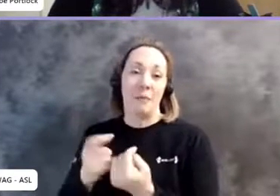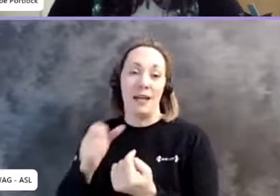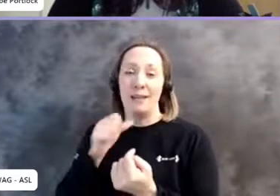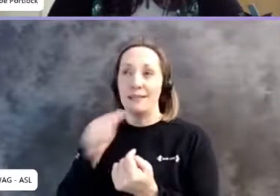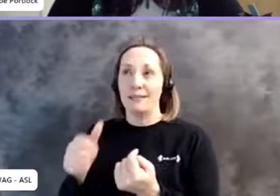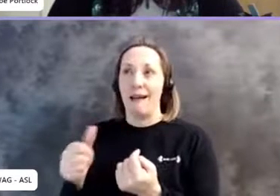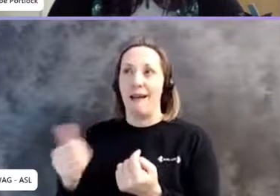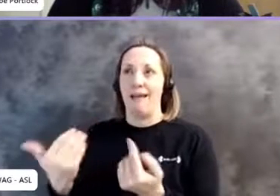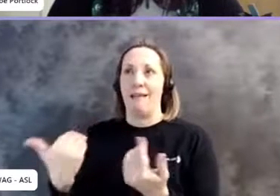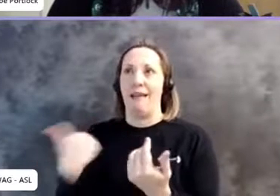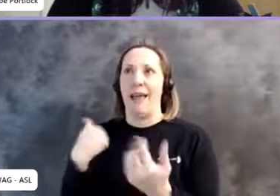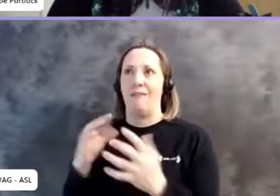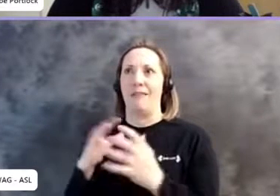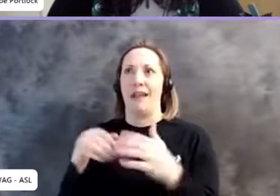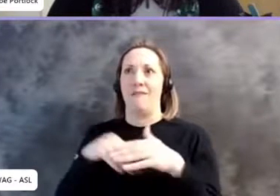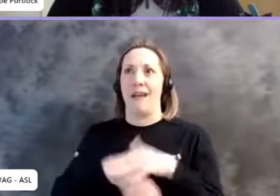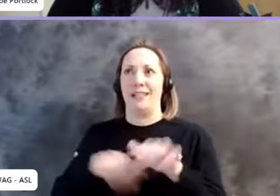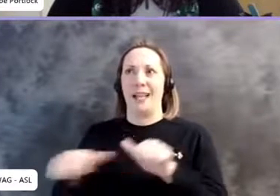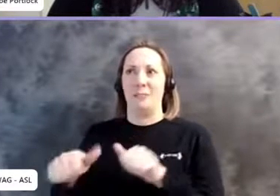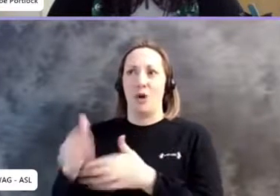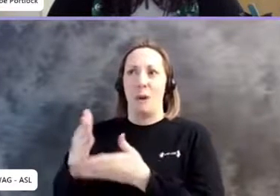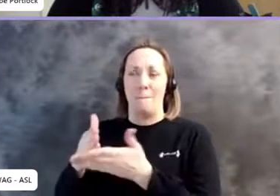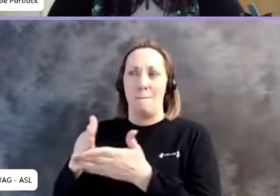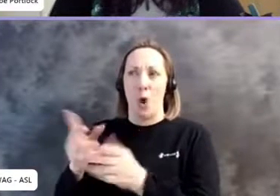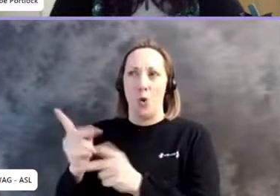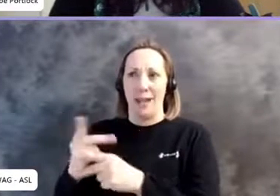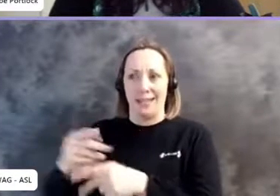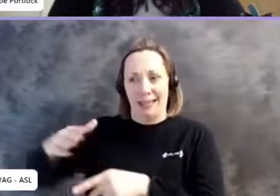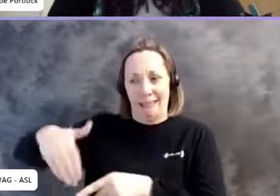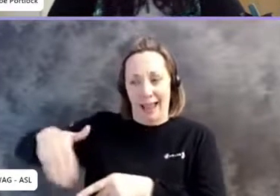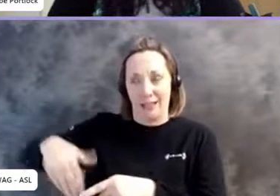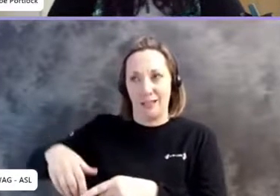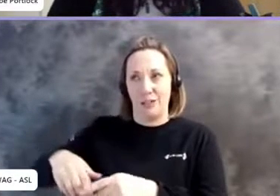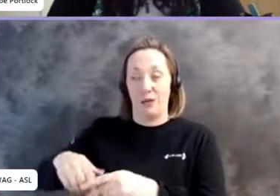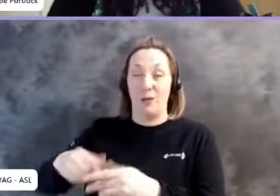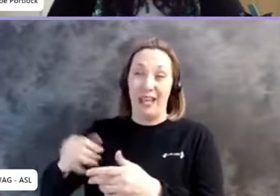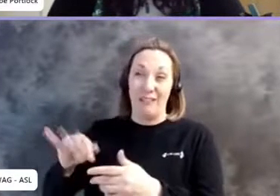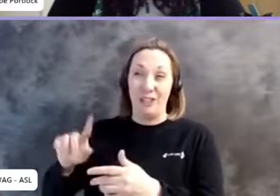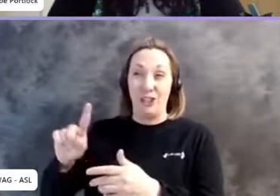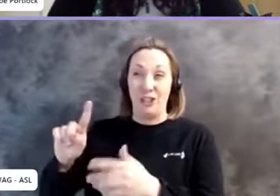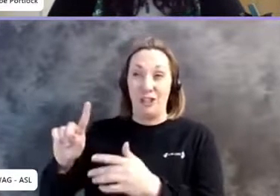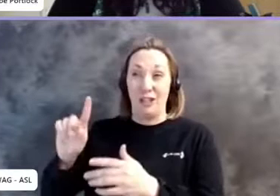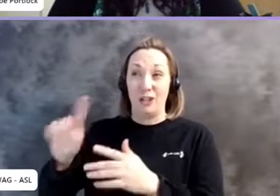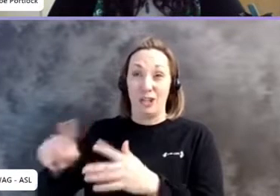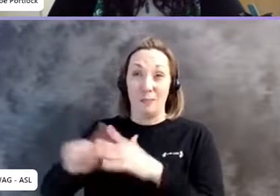much accessibility experience yet and which team hasn't